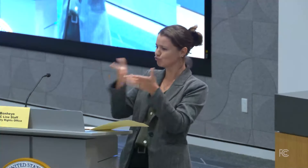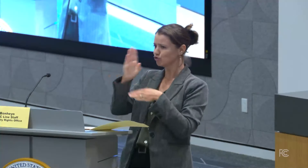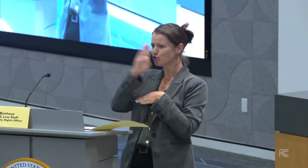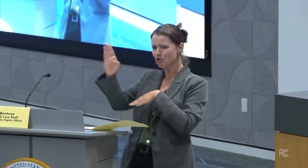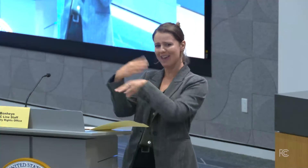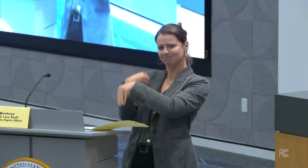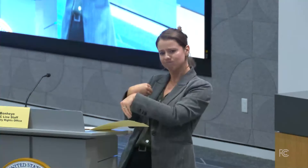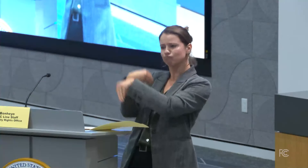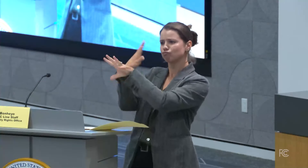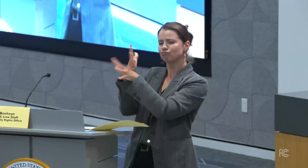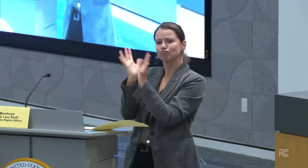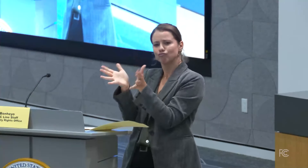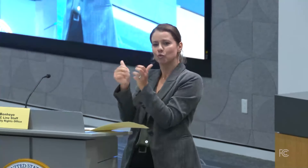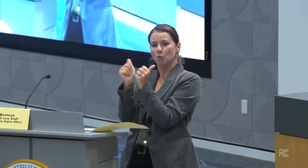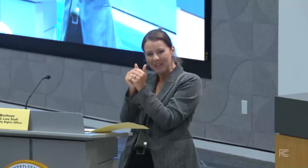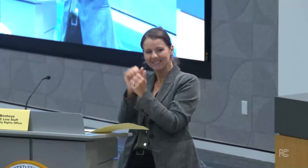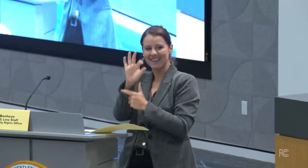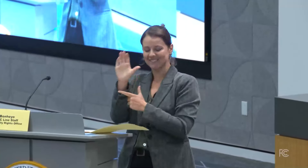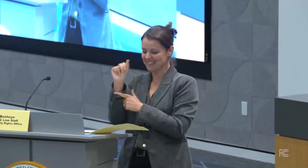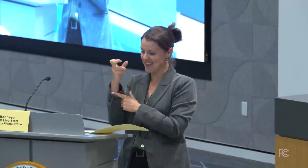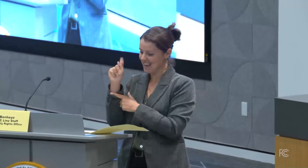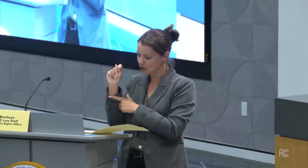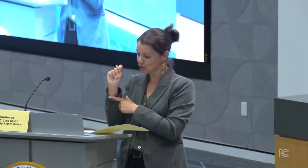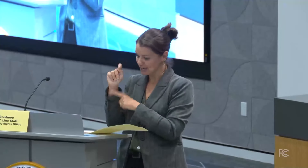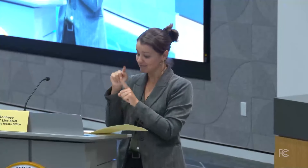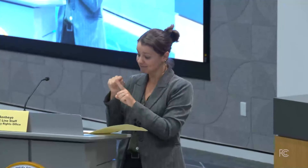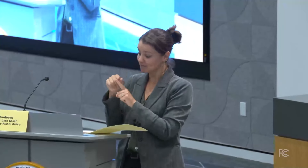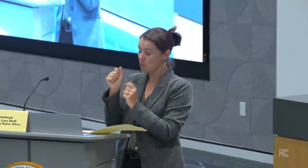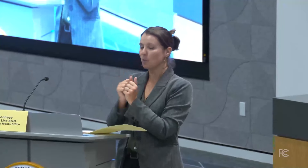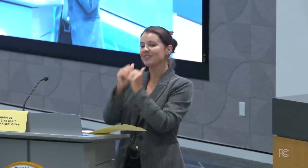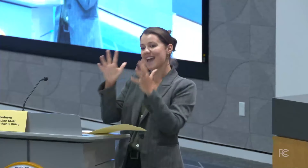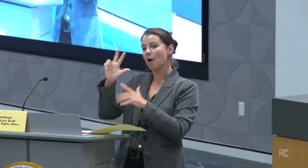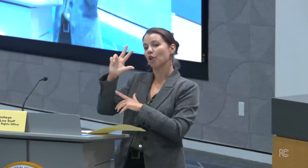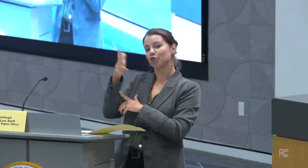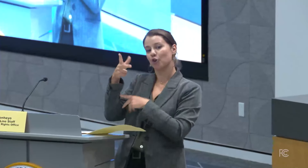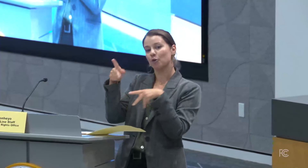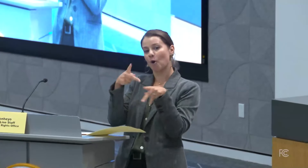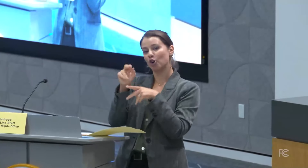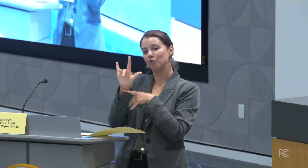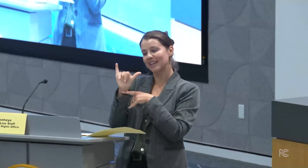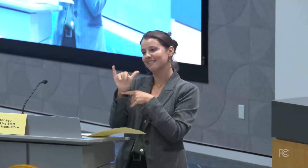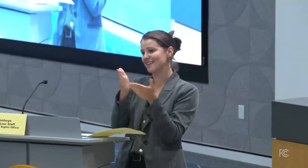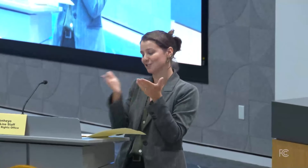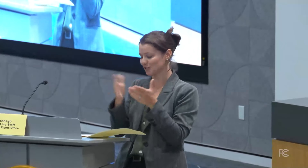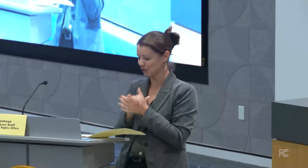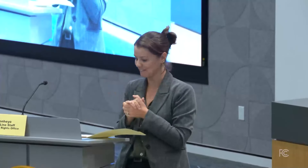AN OPPORTUNITY TO PROVIDE A VERY BRIEF DEMO OF WHAT DIRECT VIDEO CALLING LOOKS LIKE THROUGH THE FCC'S ASL